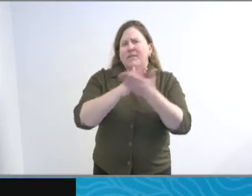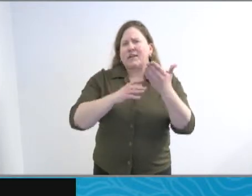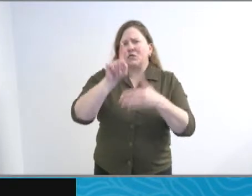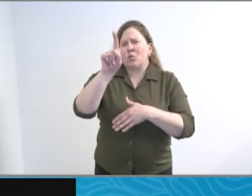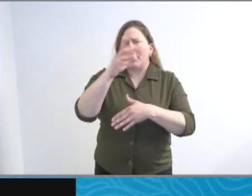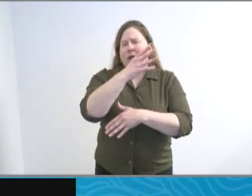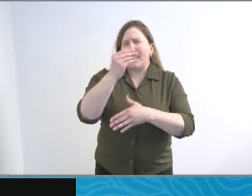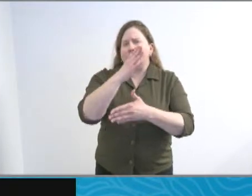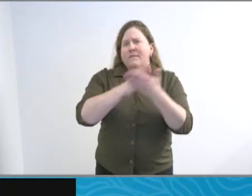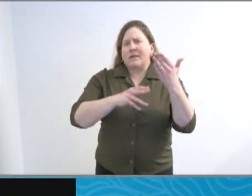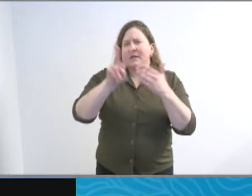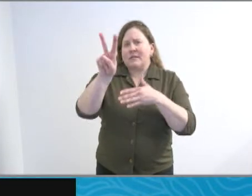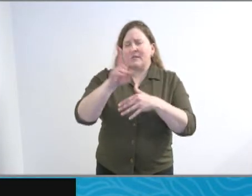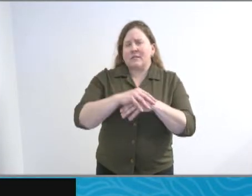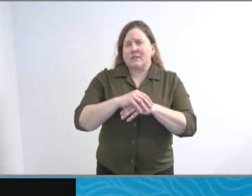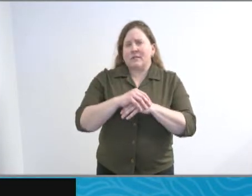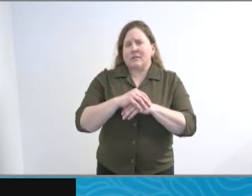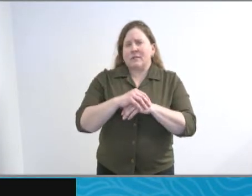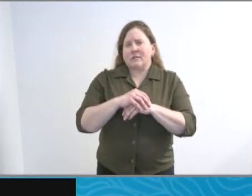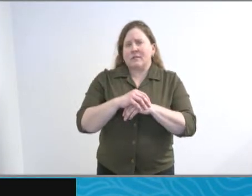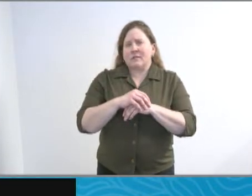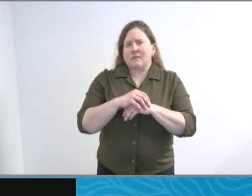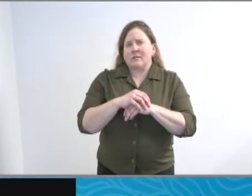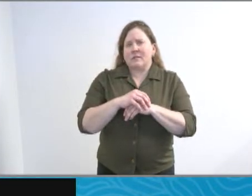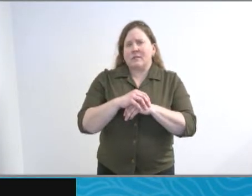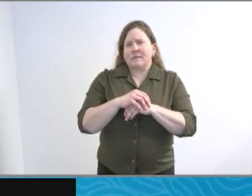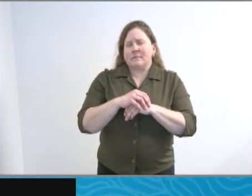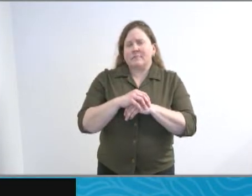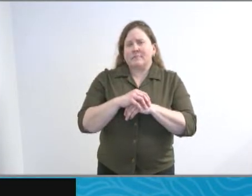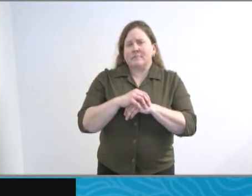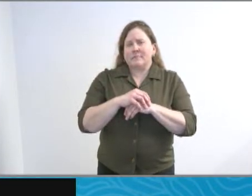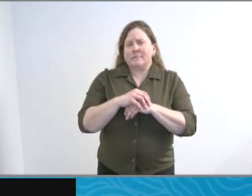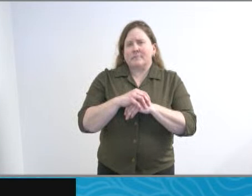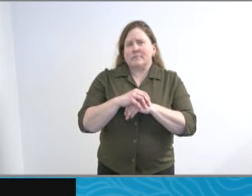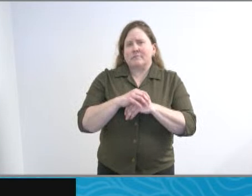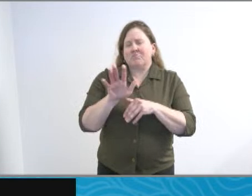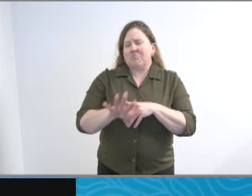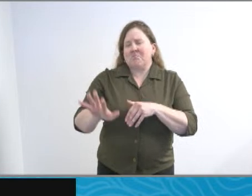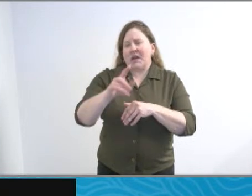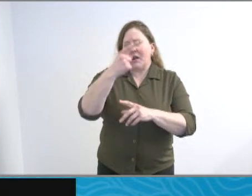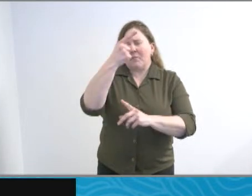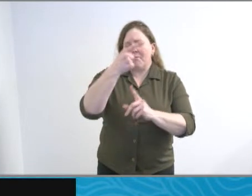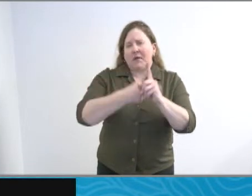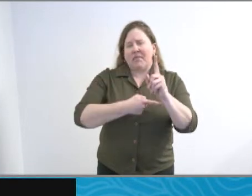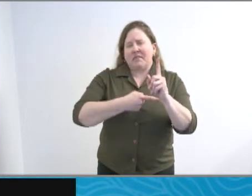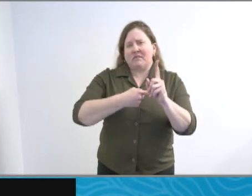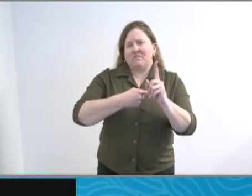It ended up being a really short window, really a month span, especially during phase two.